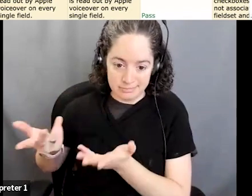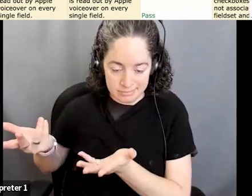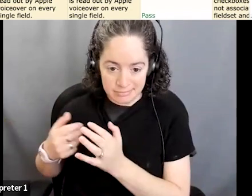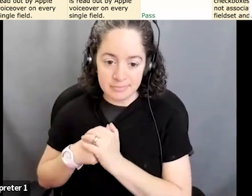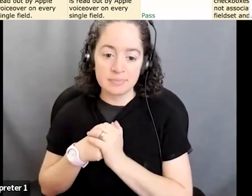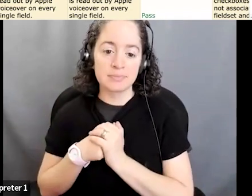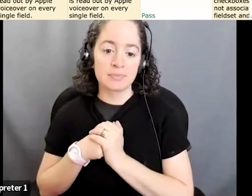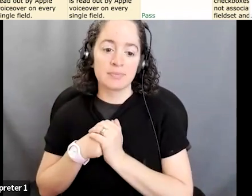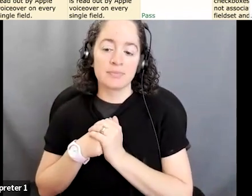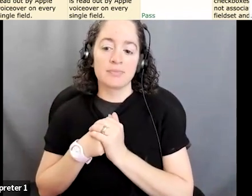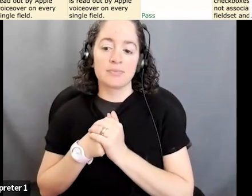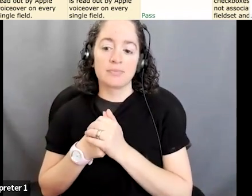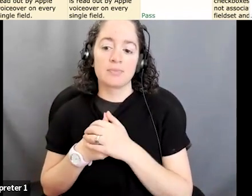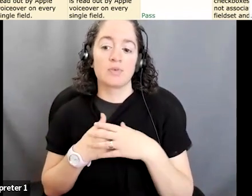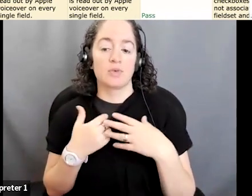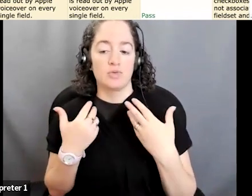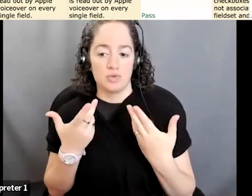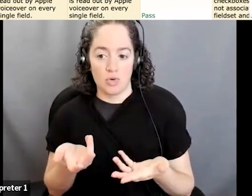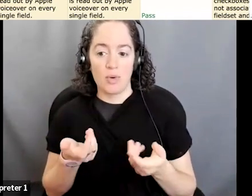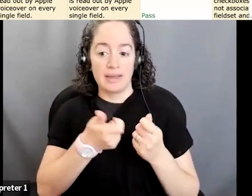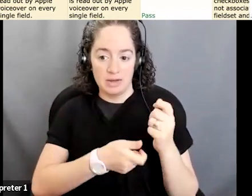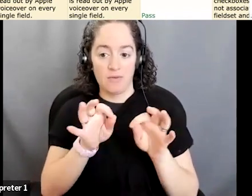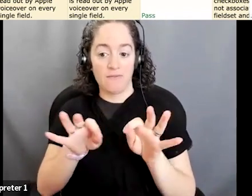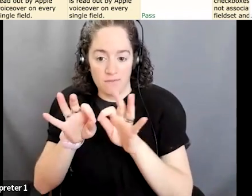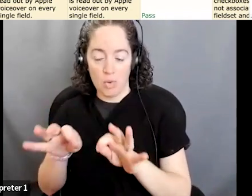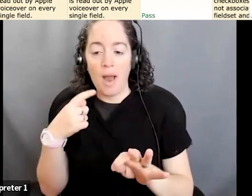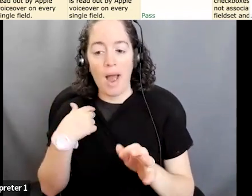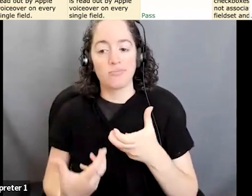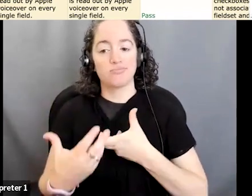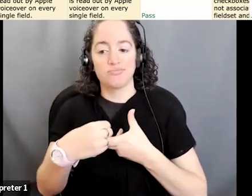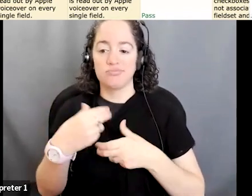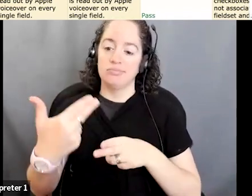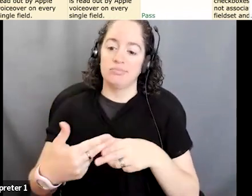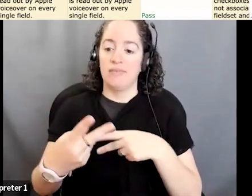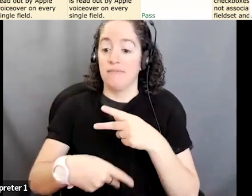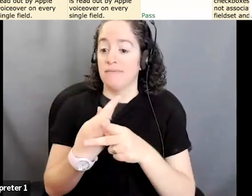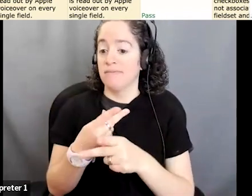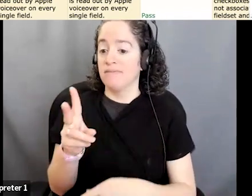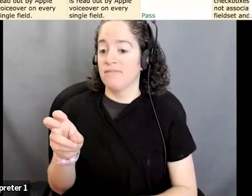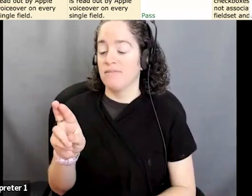I included the version for each of the forms. If I was able to find accessibility